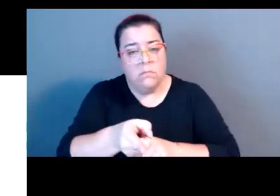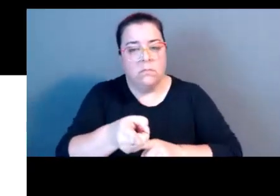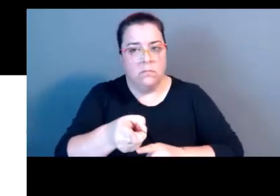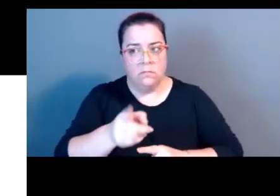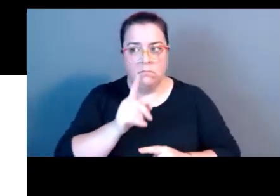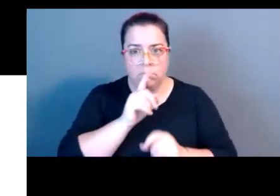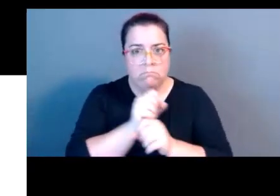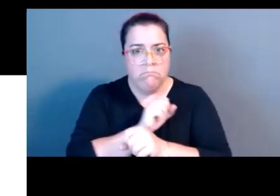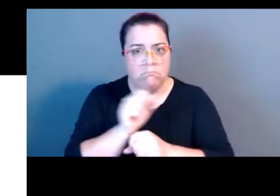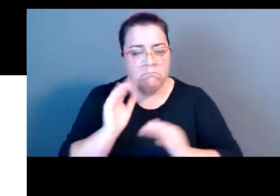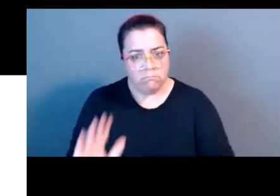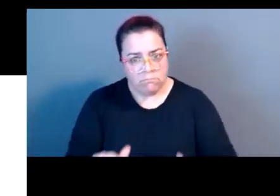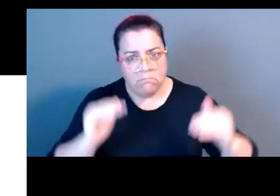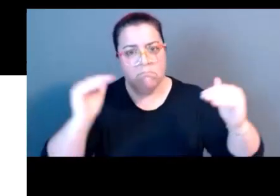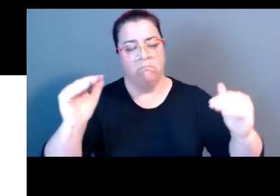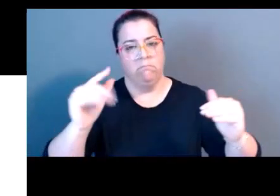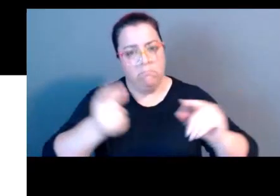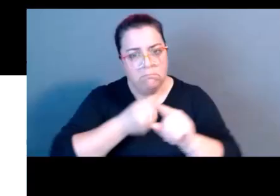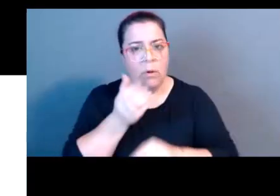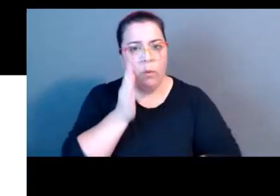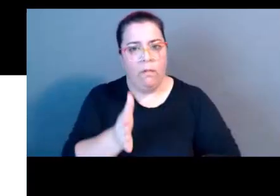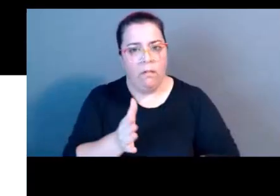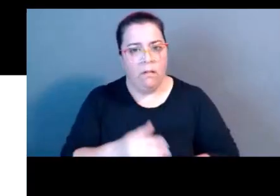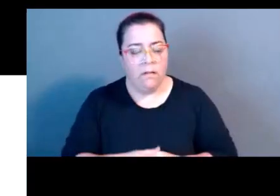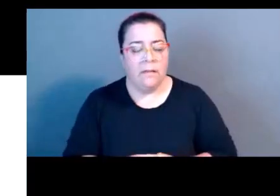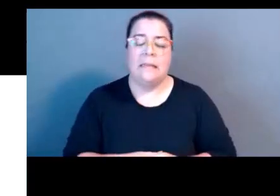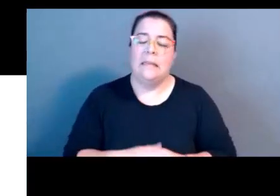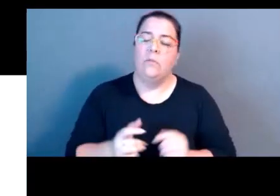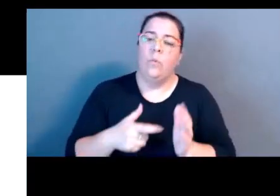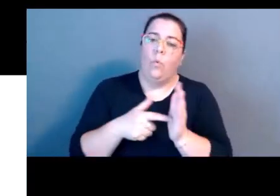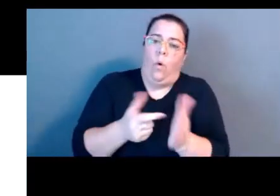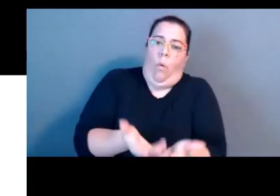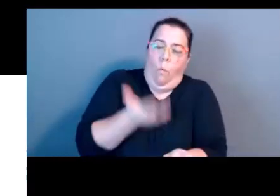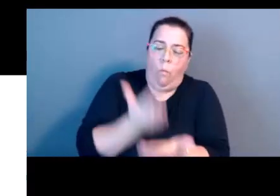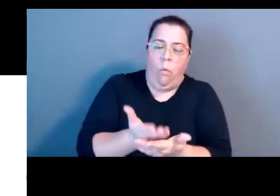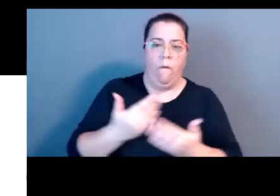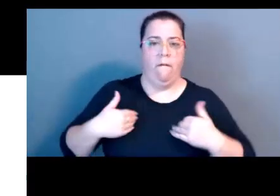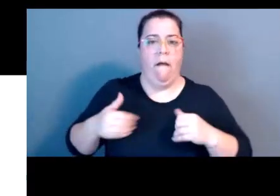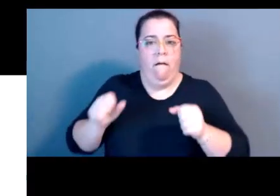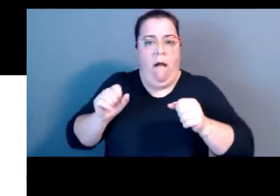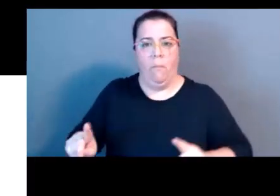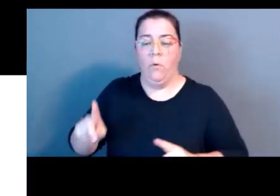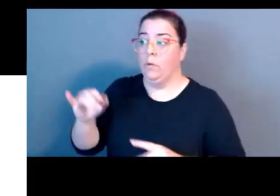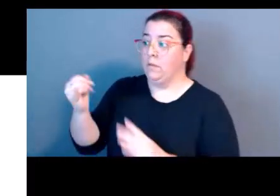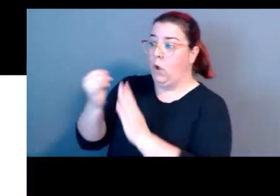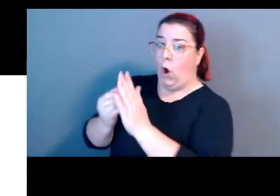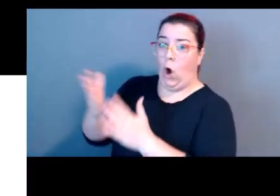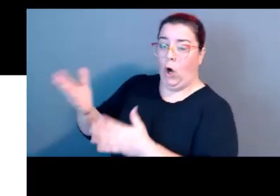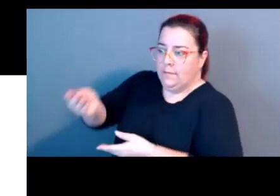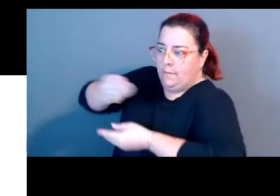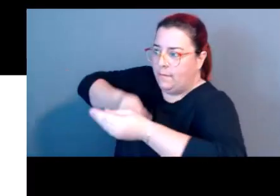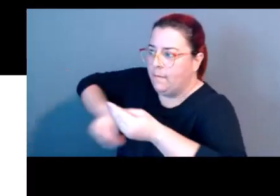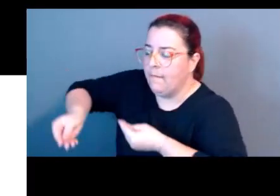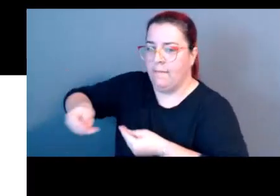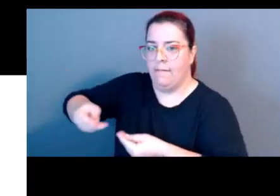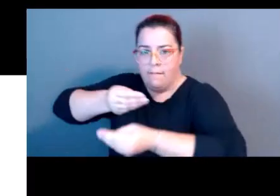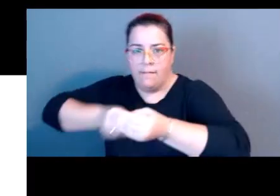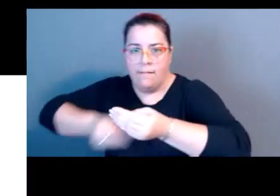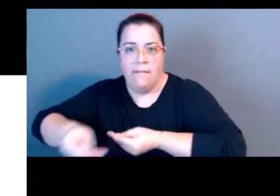Your residency must include opportunities in which you will be networking and exchanging knowledge with other artists or members of the arts community.